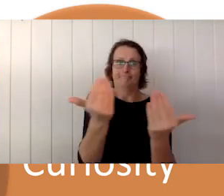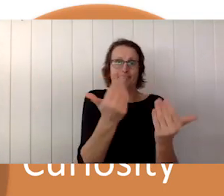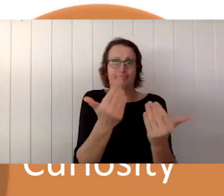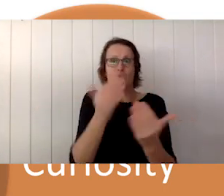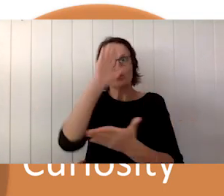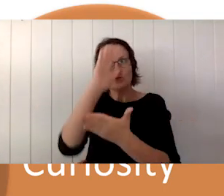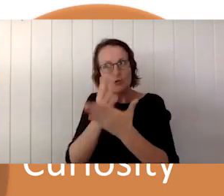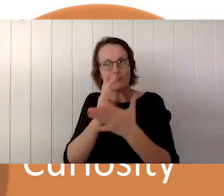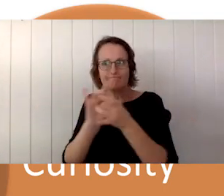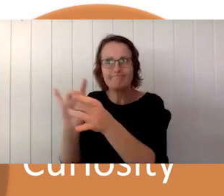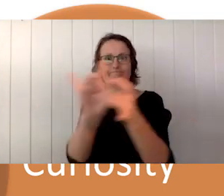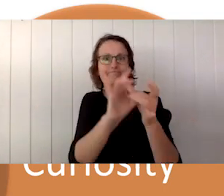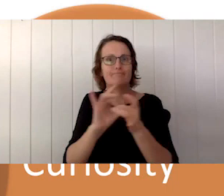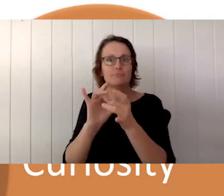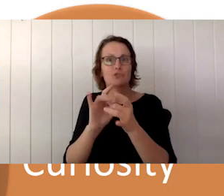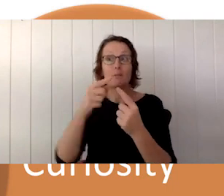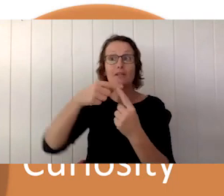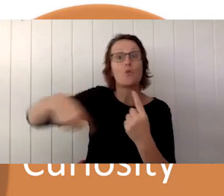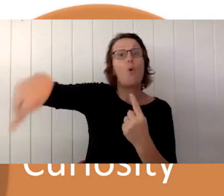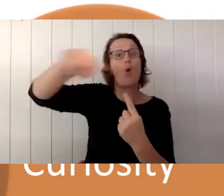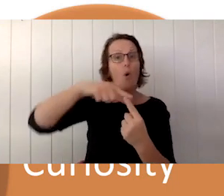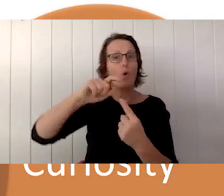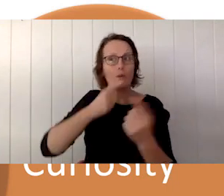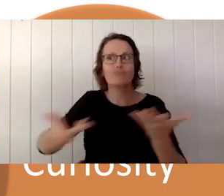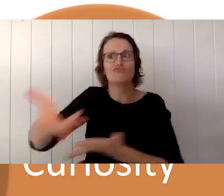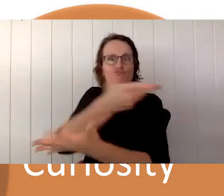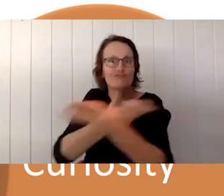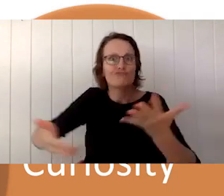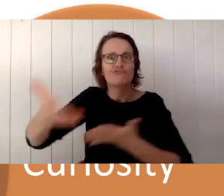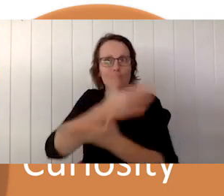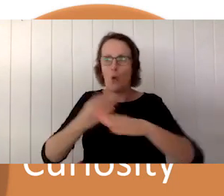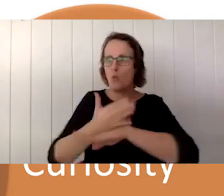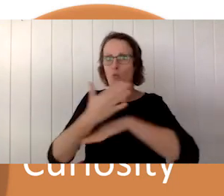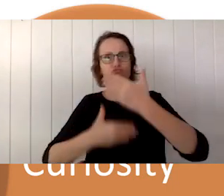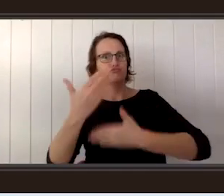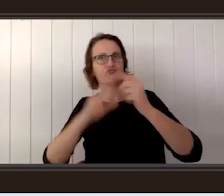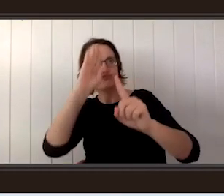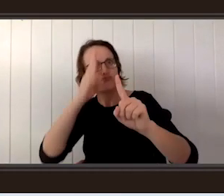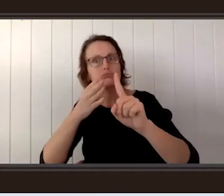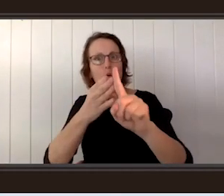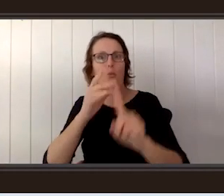trust and create a culture that Foster's high performance. -- that